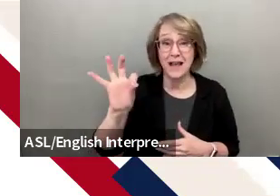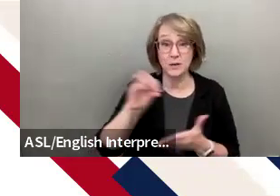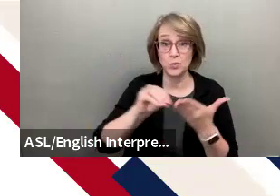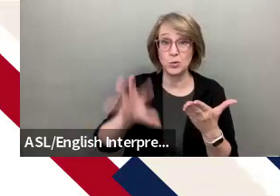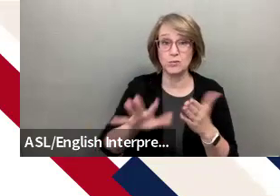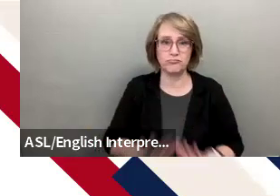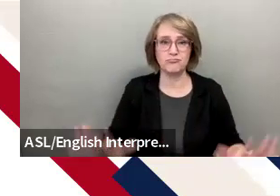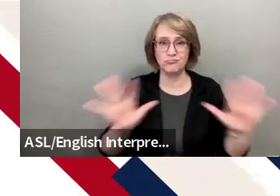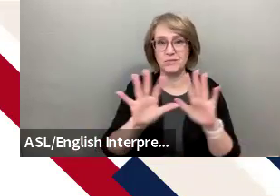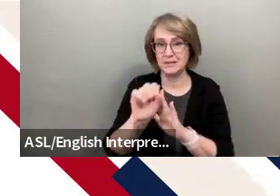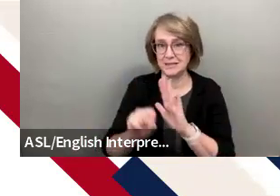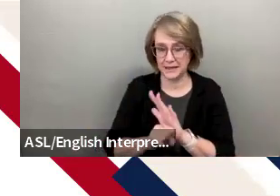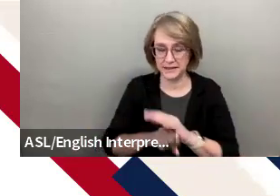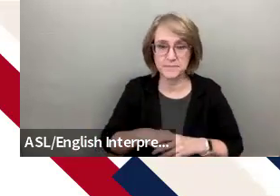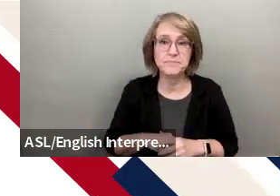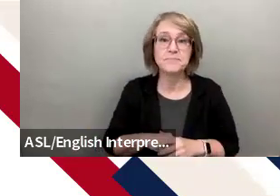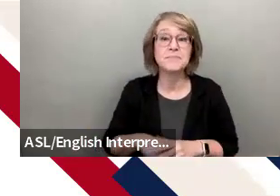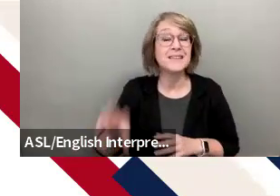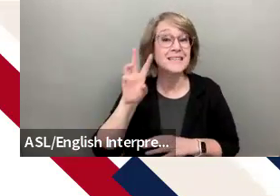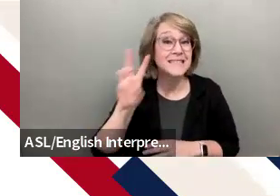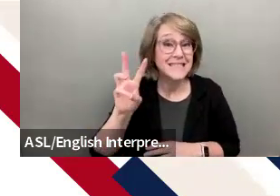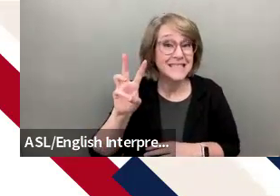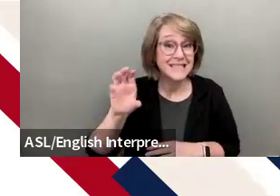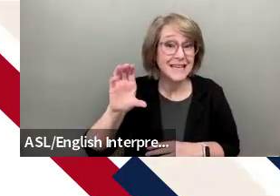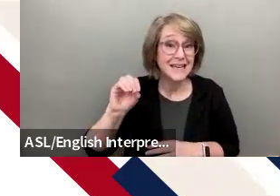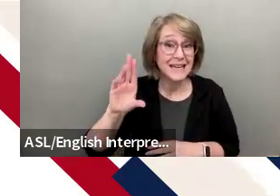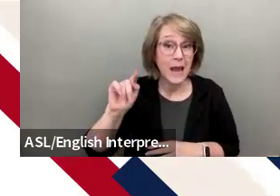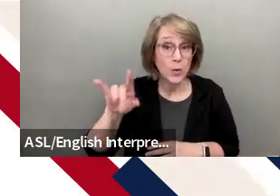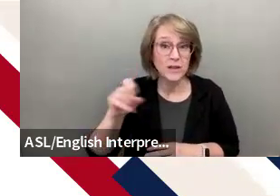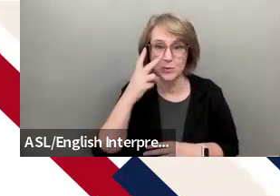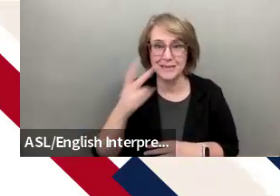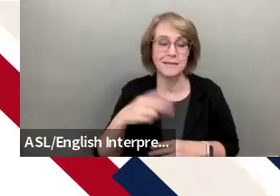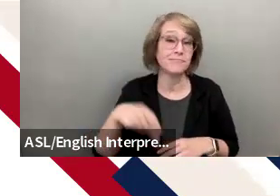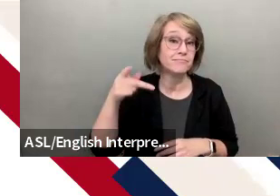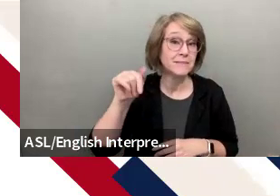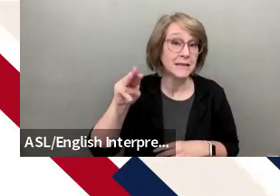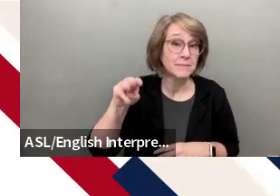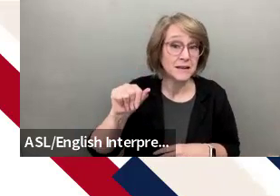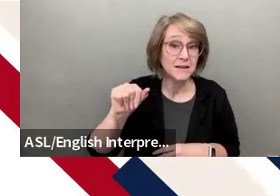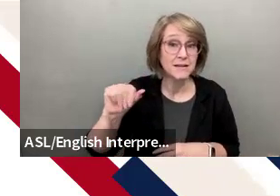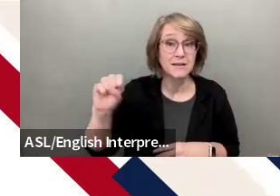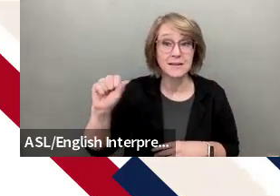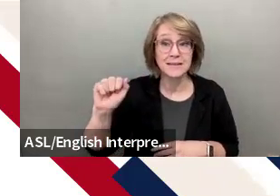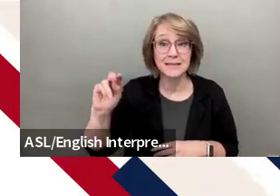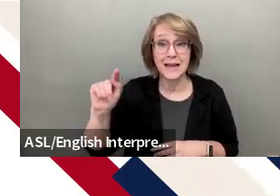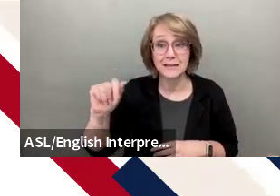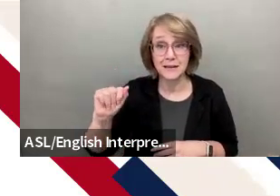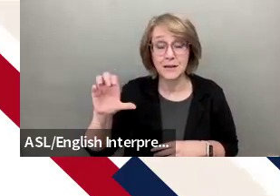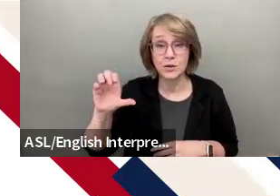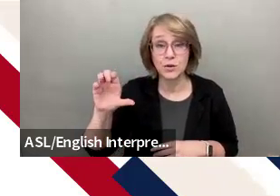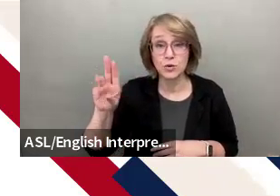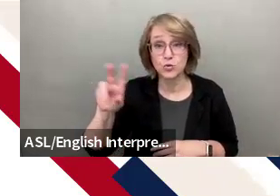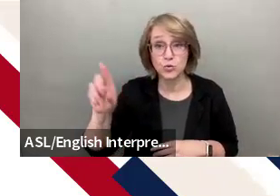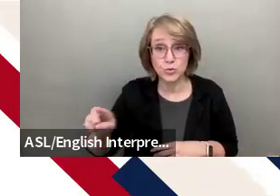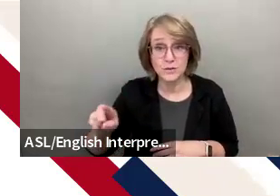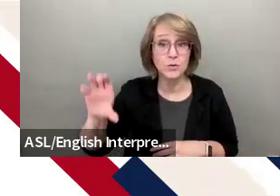SIX DIFFERENT COUNTIES WE WORKED IN PIMA COUNTY, SAN STA CRUISE, COCHISE MARICOPA PINAL AND APACHE.